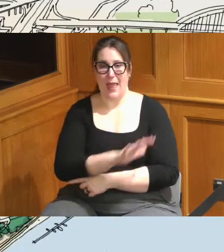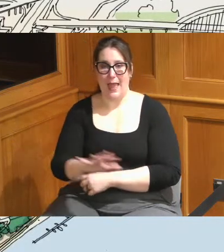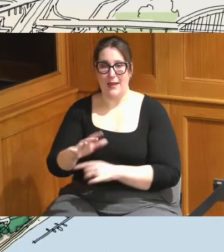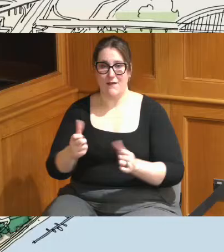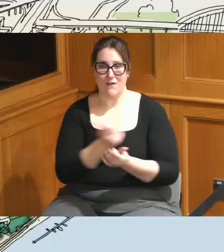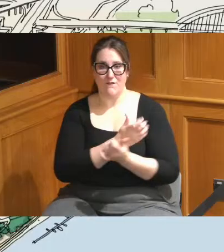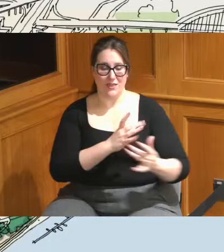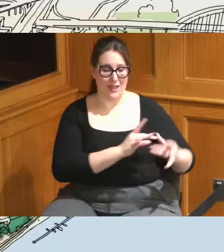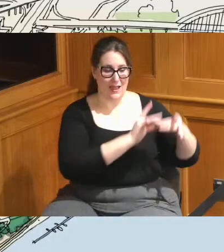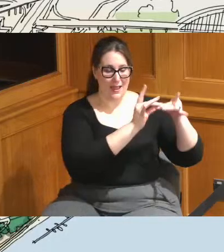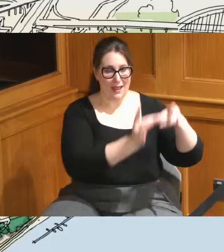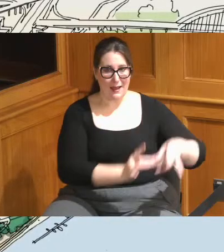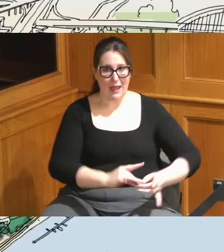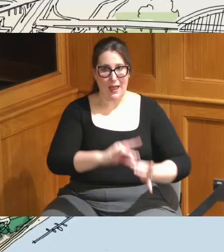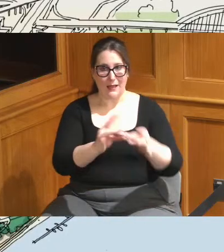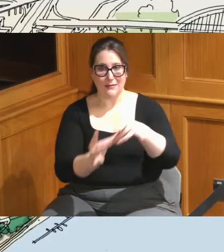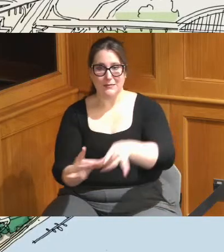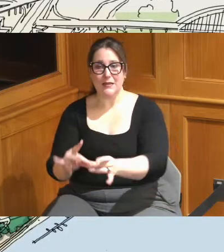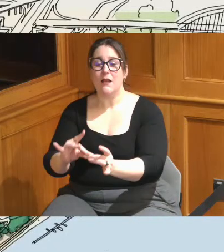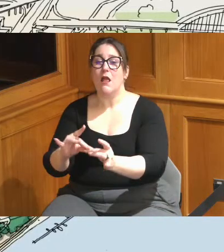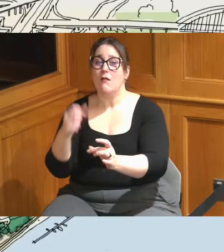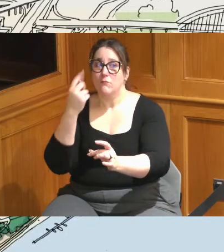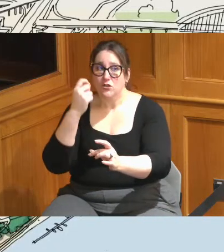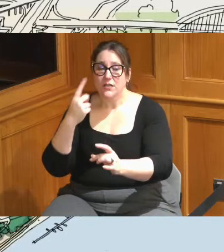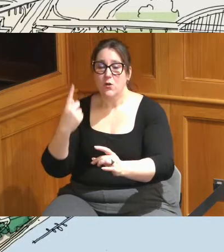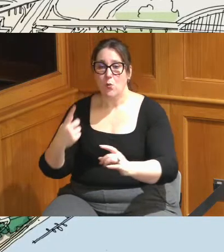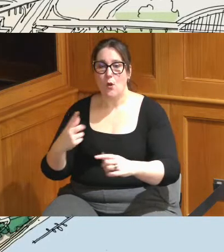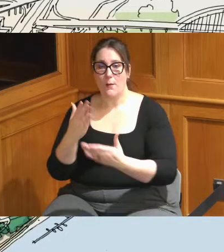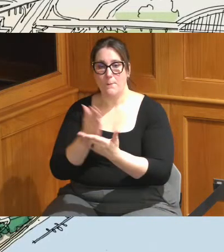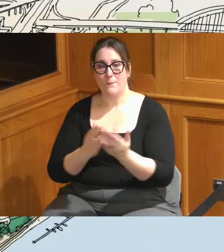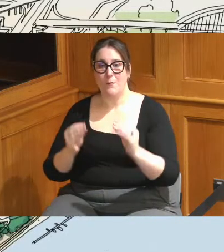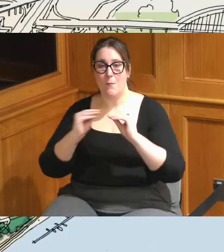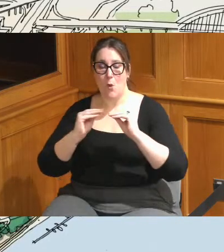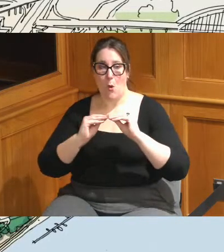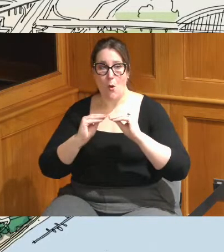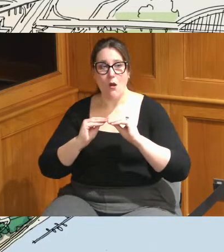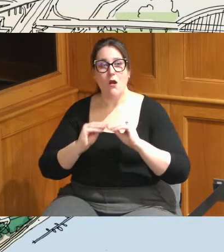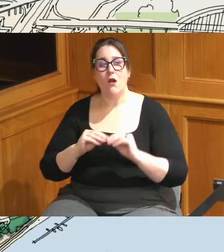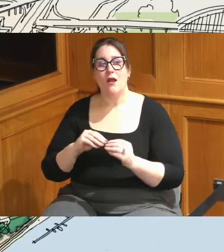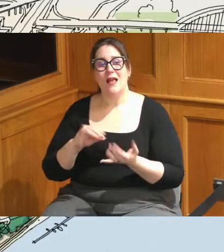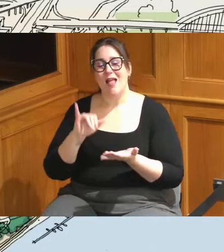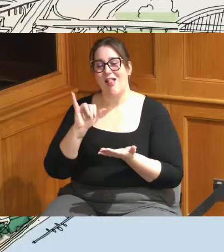I'll acknowledge just one other component here and that is the this idea of a of a marina a seasonal